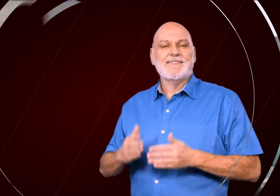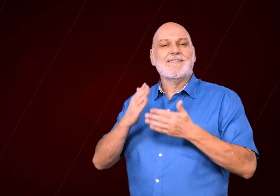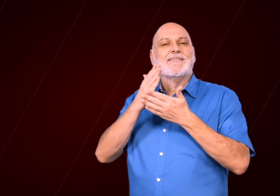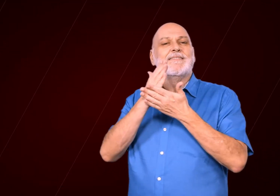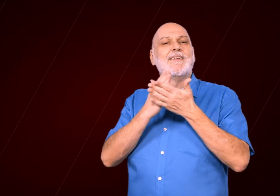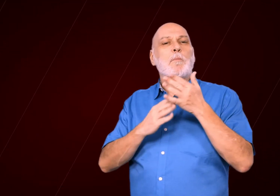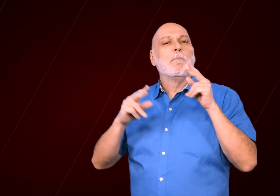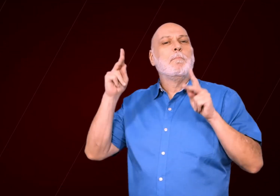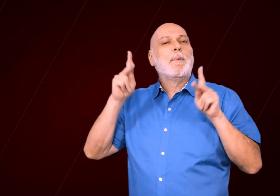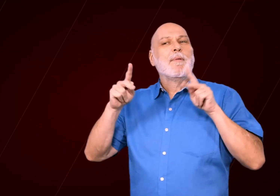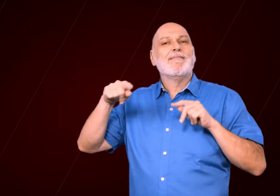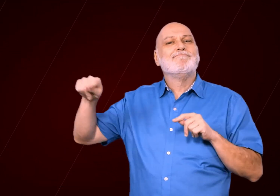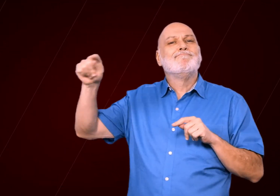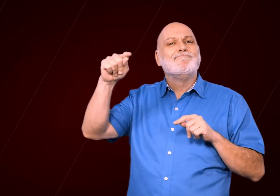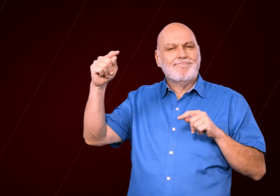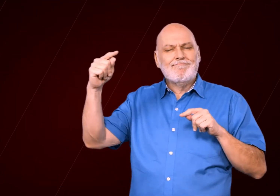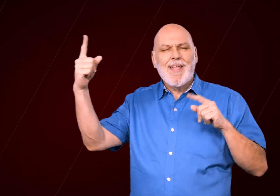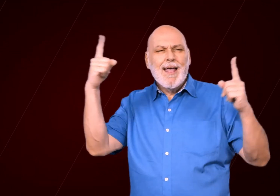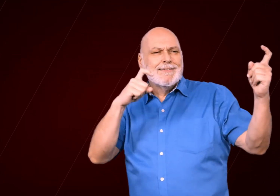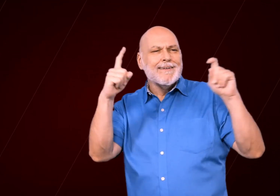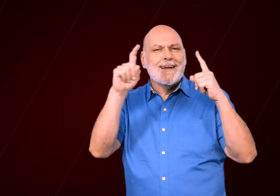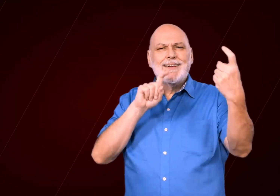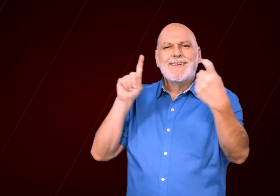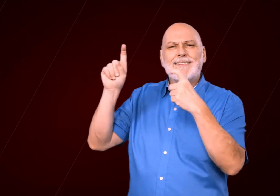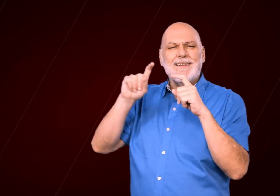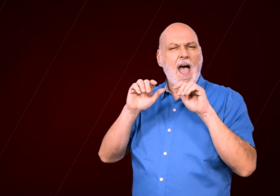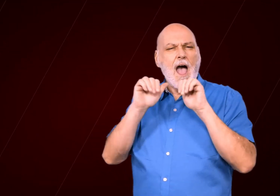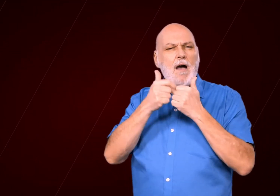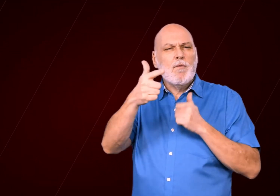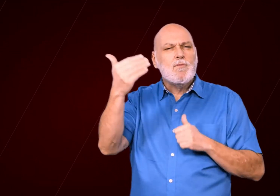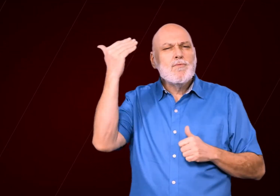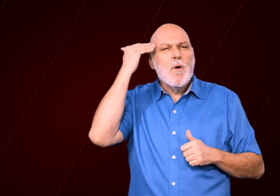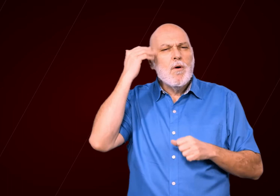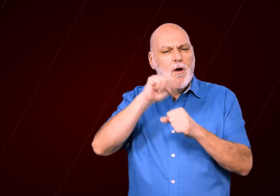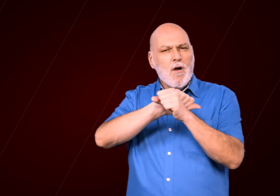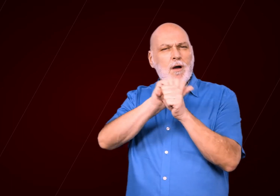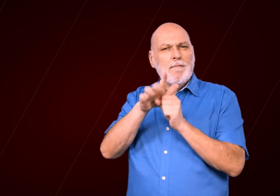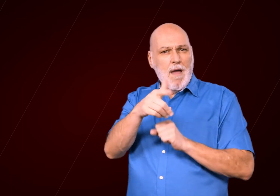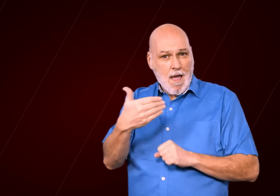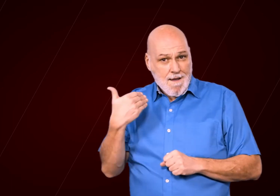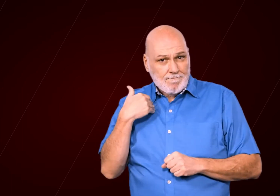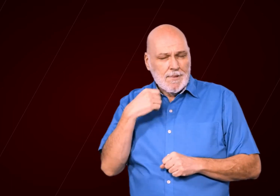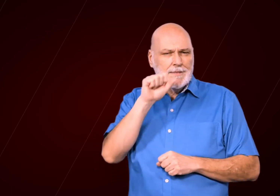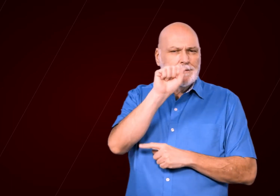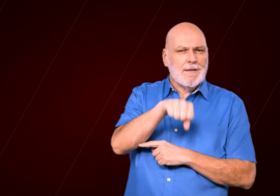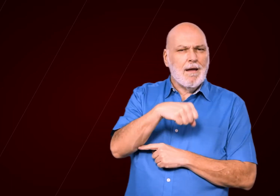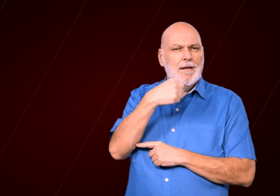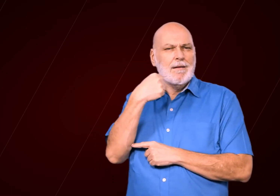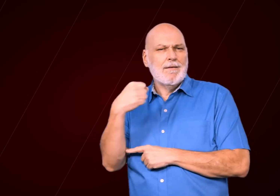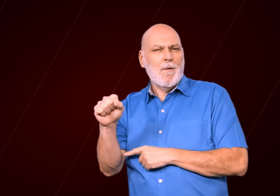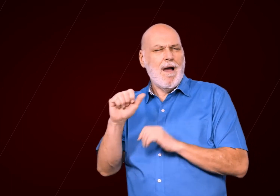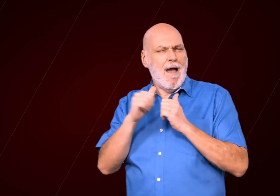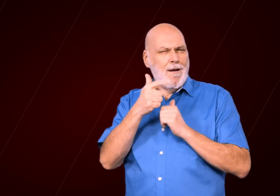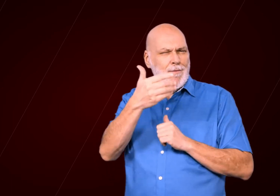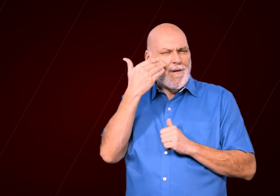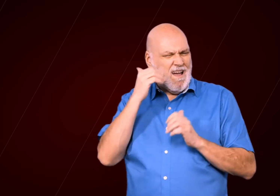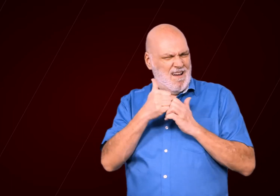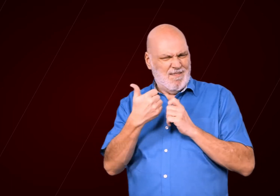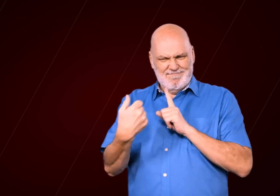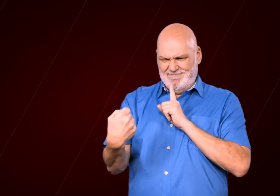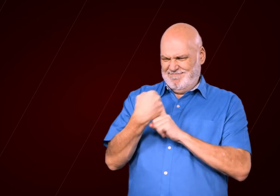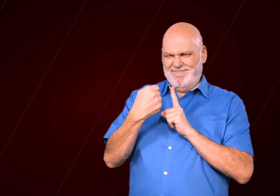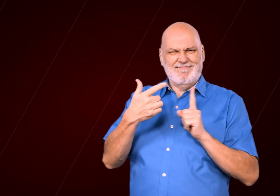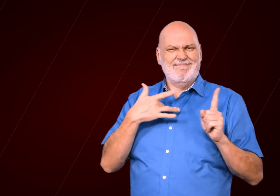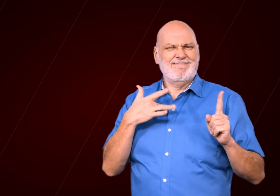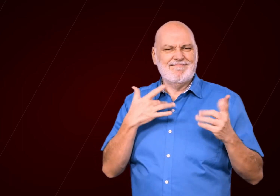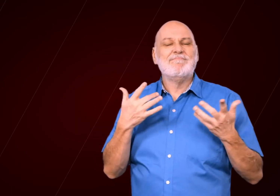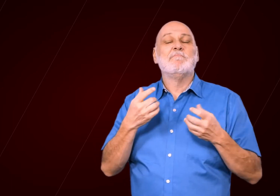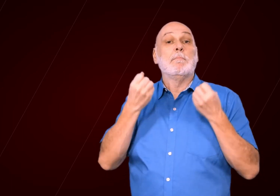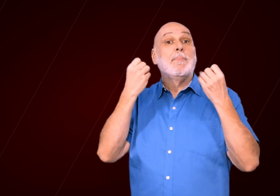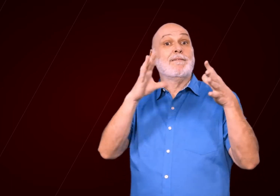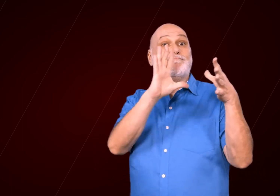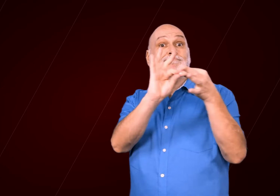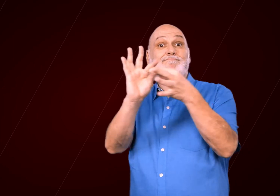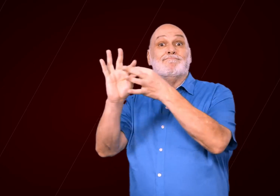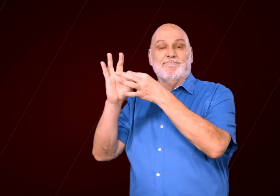[Anselmo]: Some viewers asked how do you know if you have COVID-19?